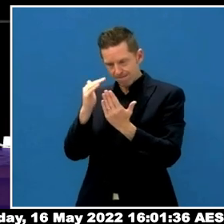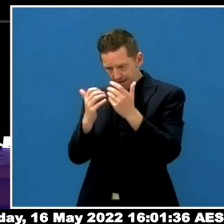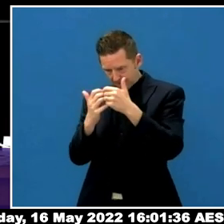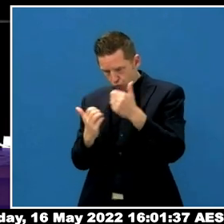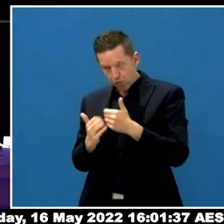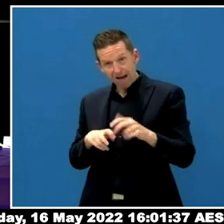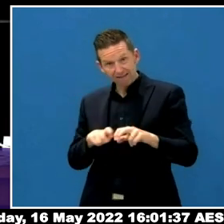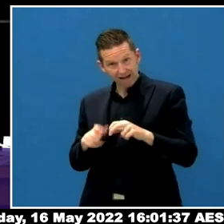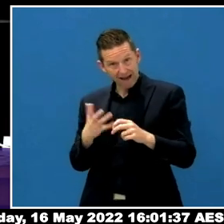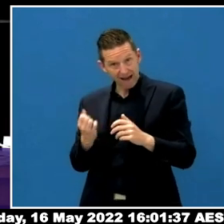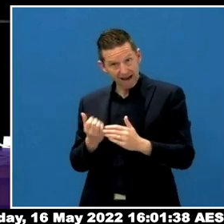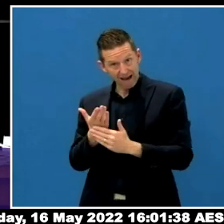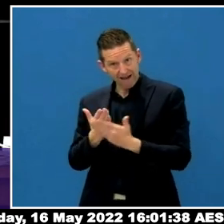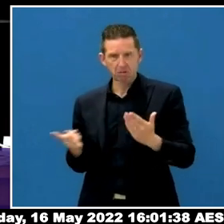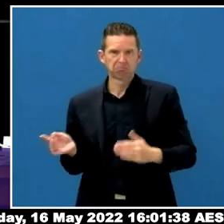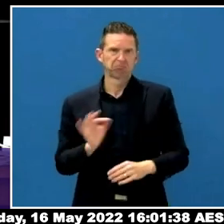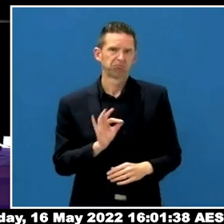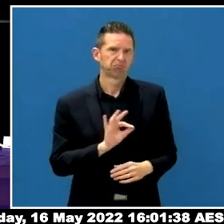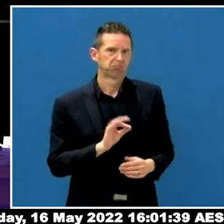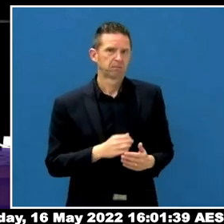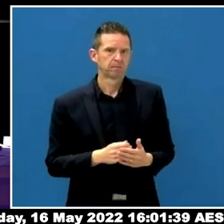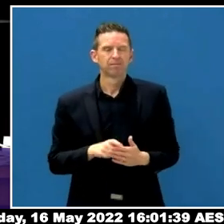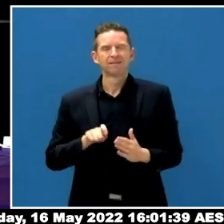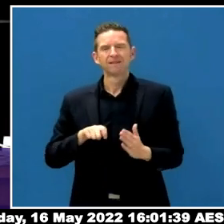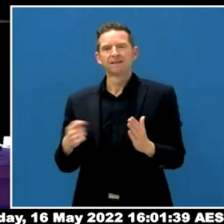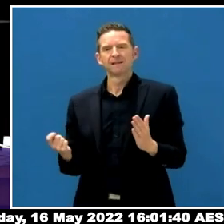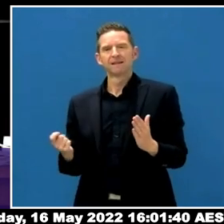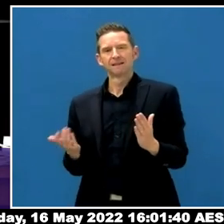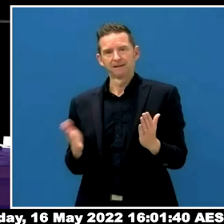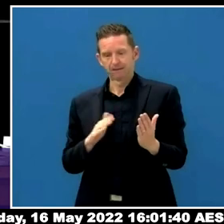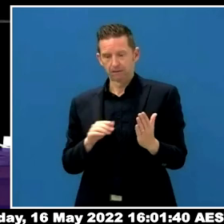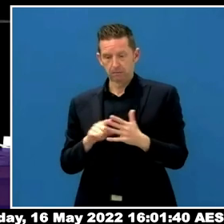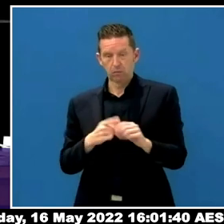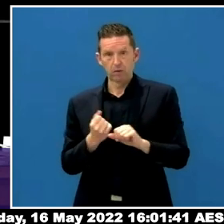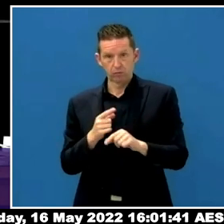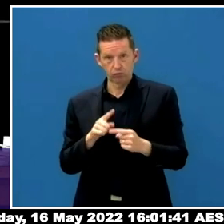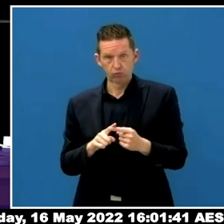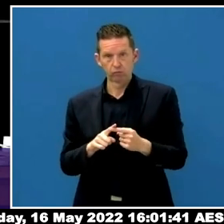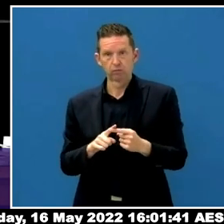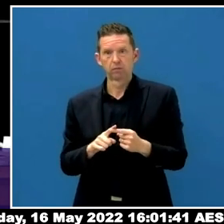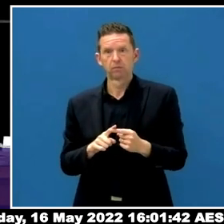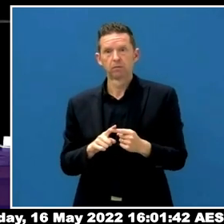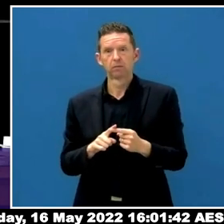On the next page, see it's page 1 of 1 in the top right and there's a tax invoice,